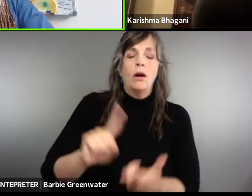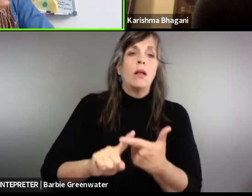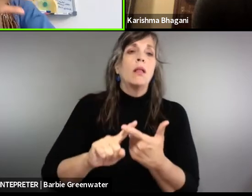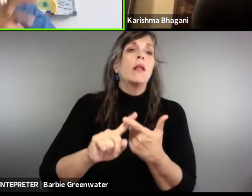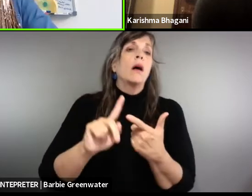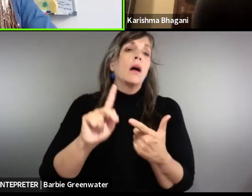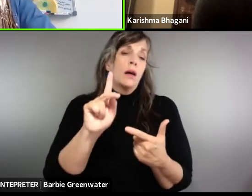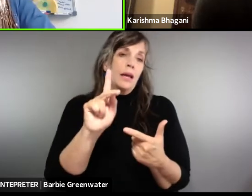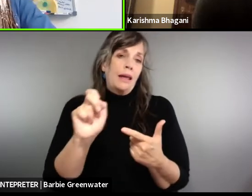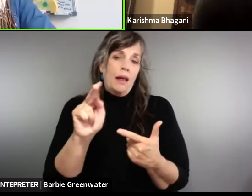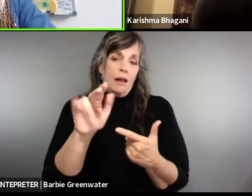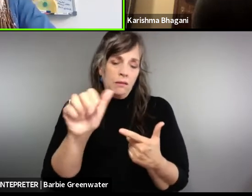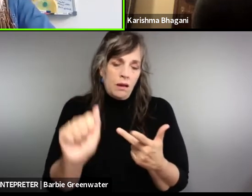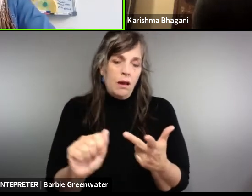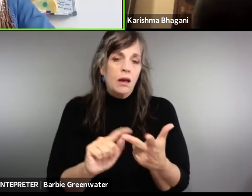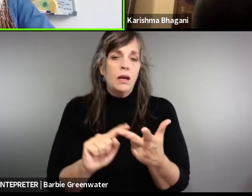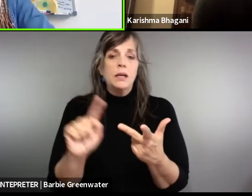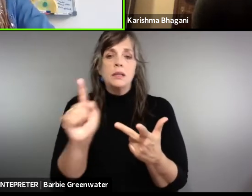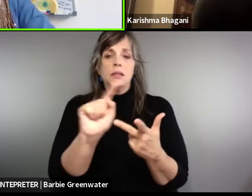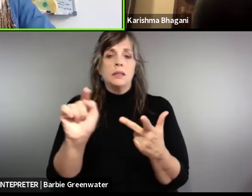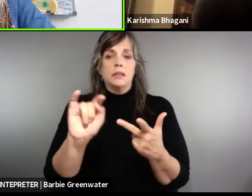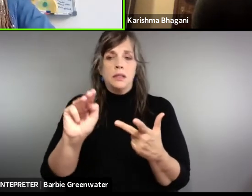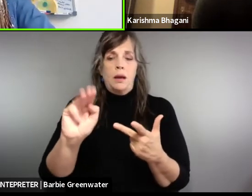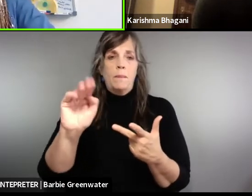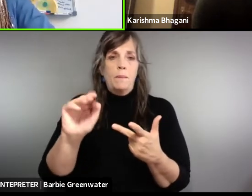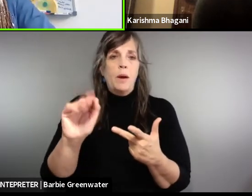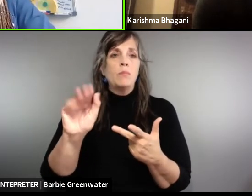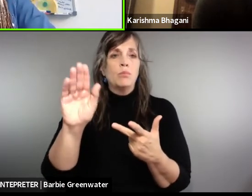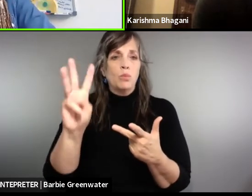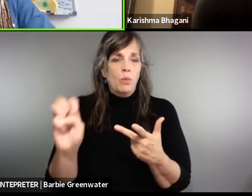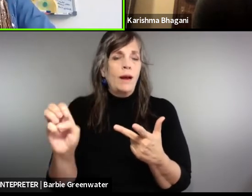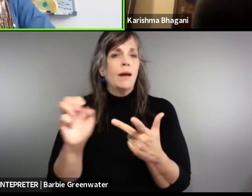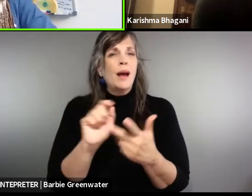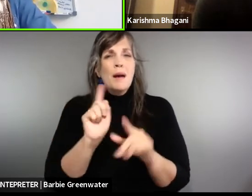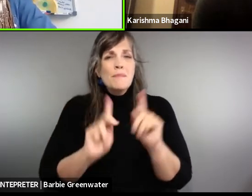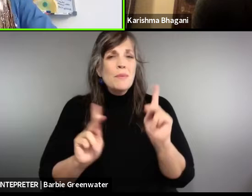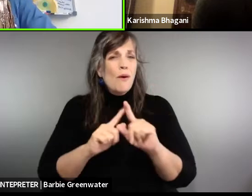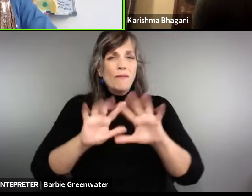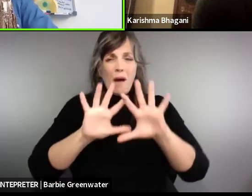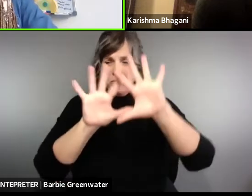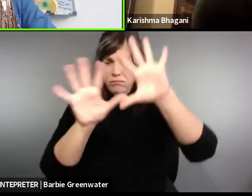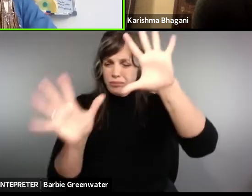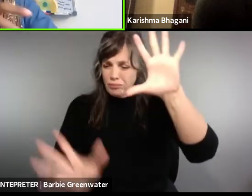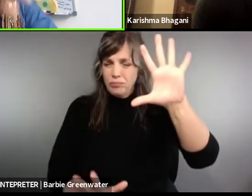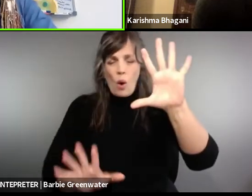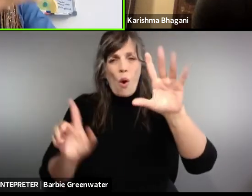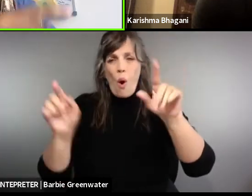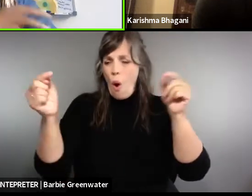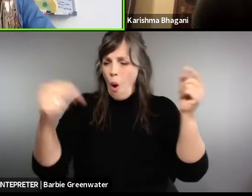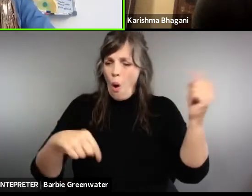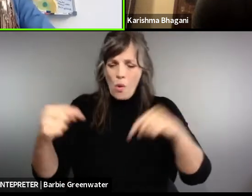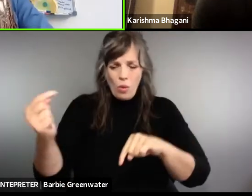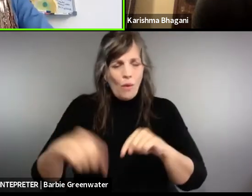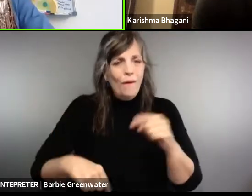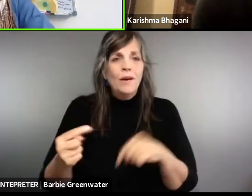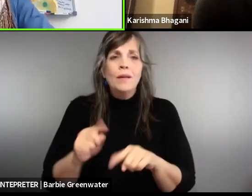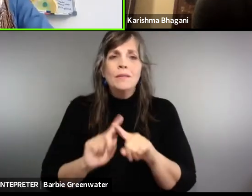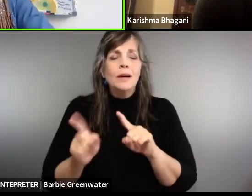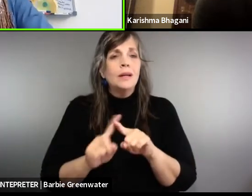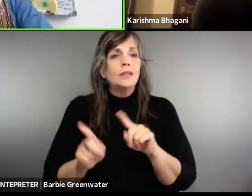There was people from all different part, across Africa but there were also the Australians, the Singaporeans and all the people who came.